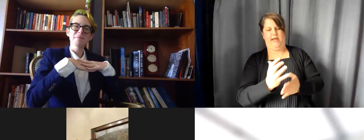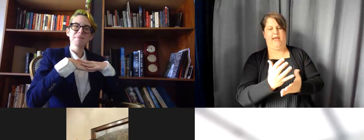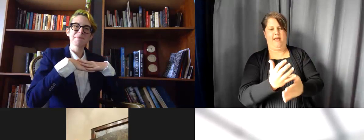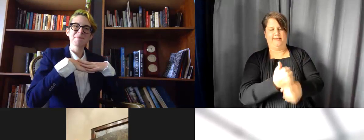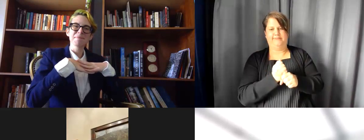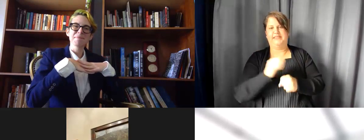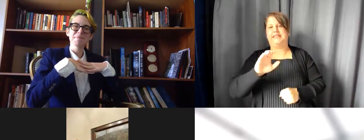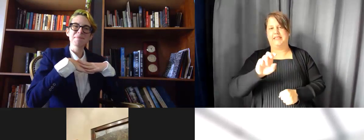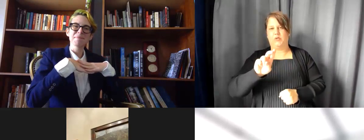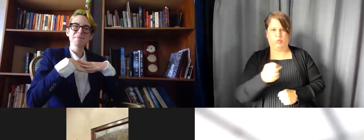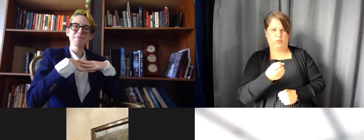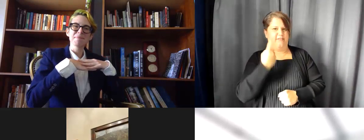Michael Libby: If not, thank you all for coming